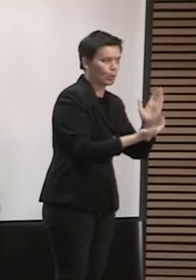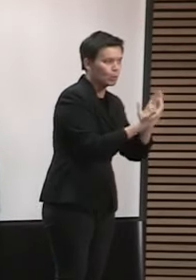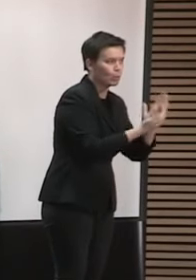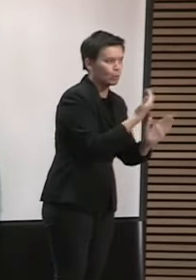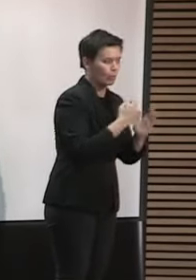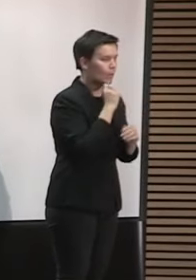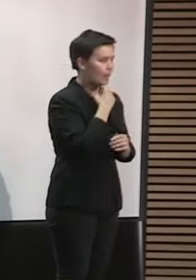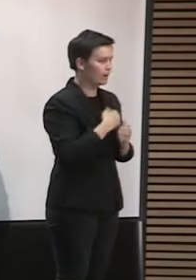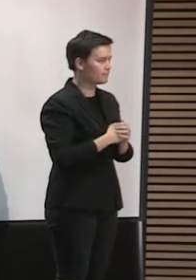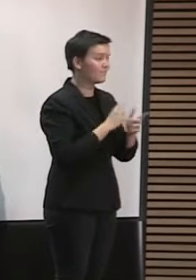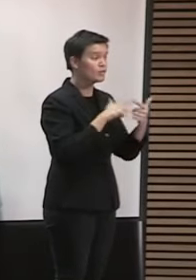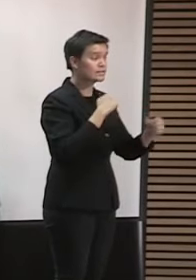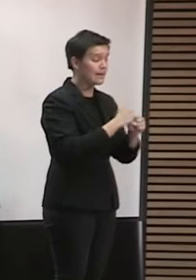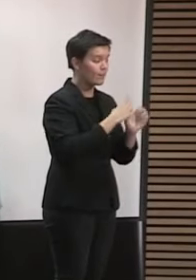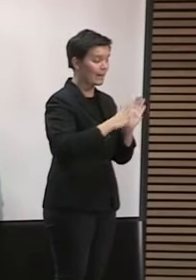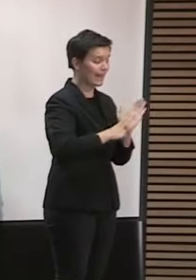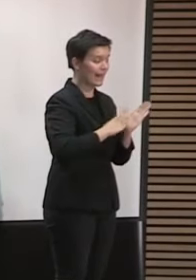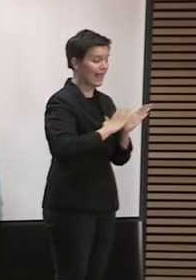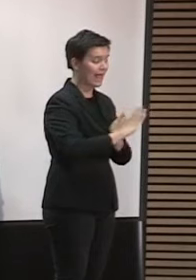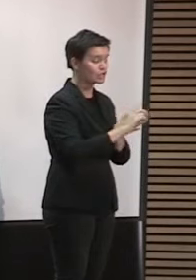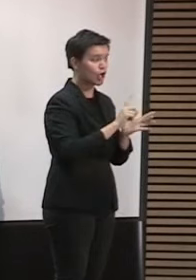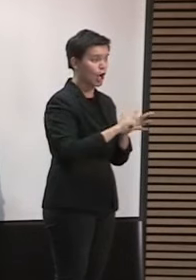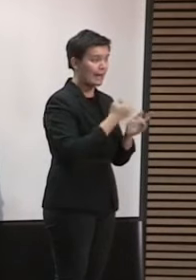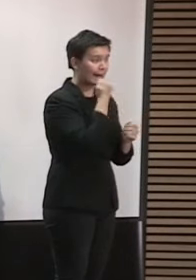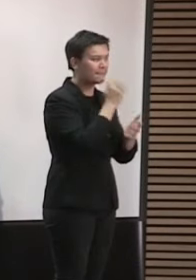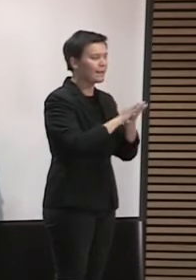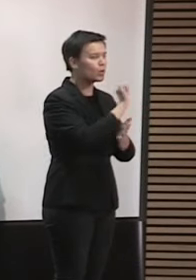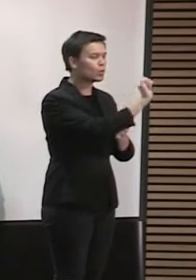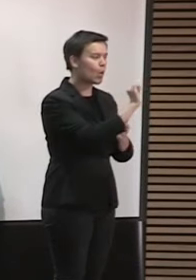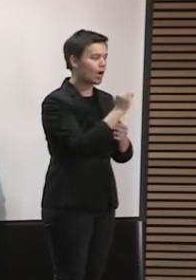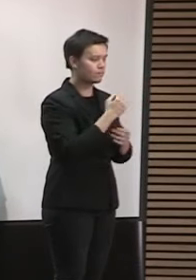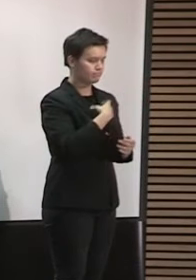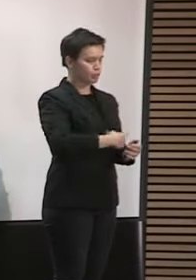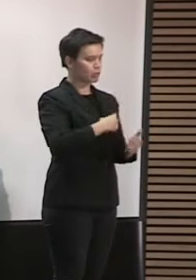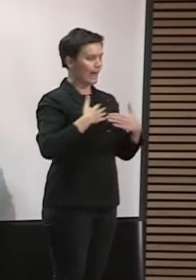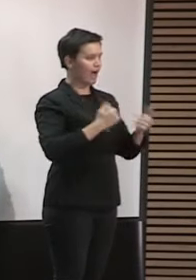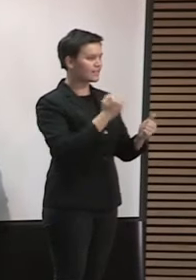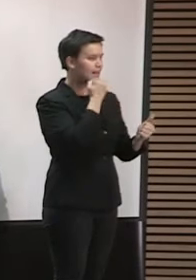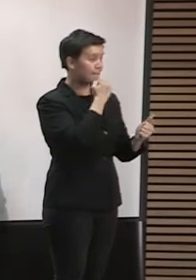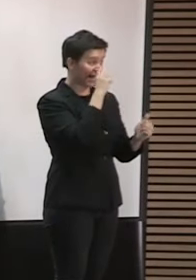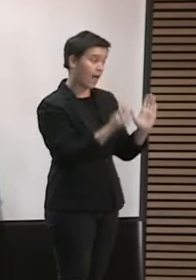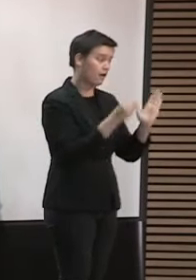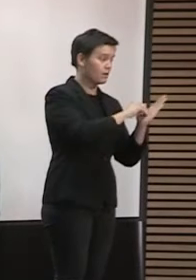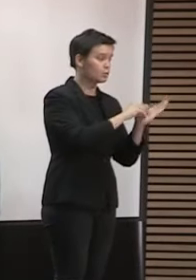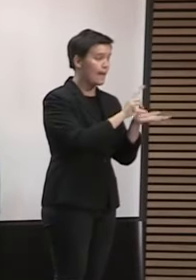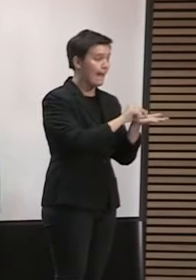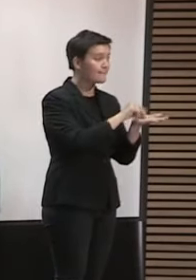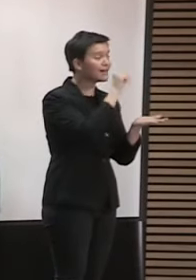Staff are holding a guard of honour today. What message do you have for David?